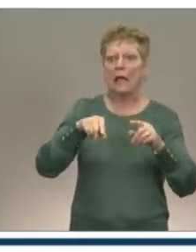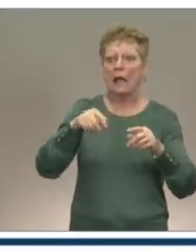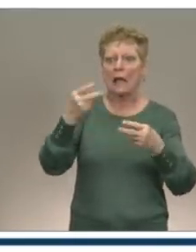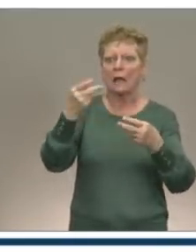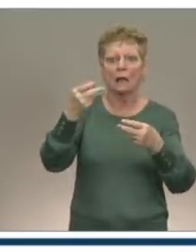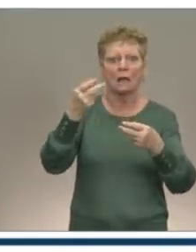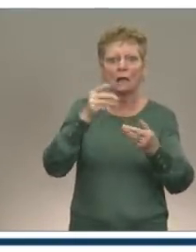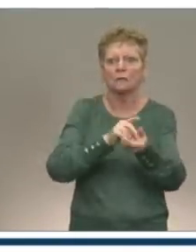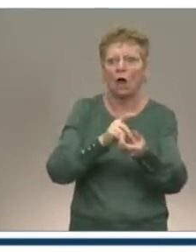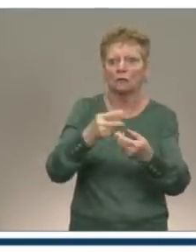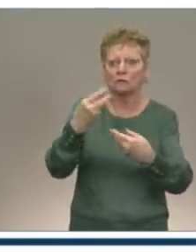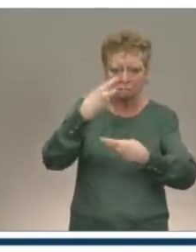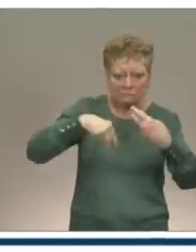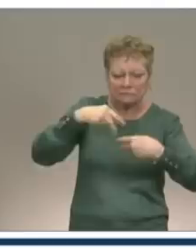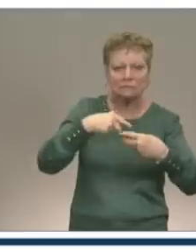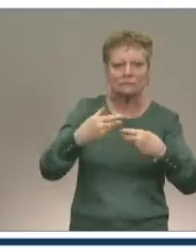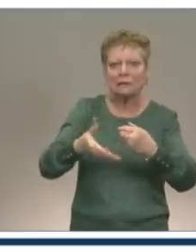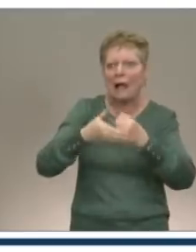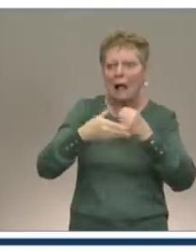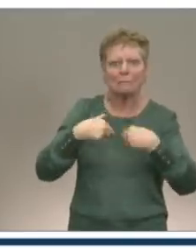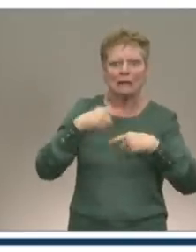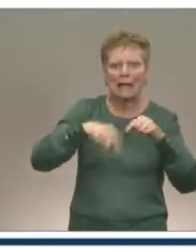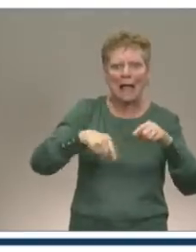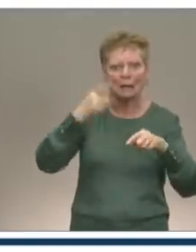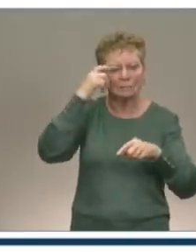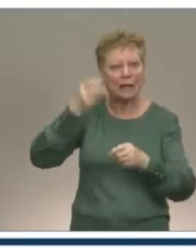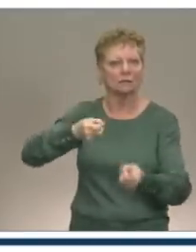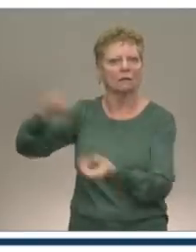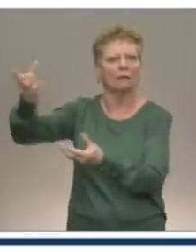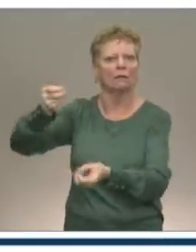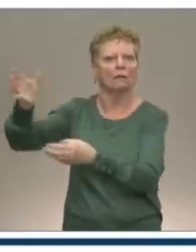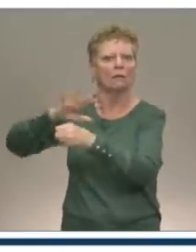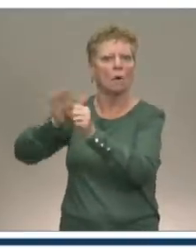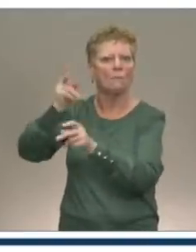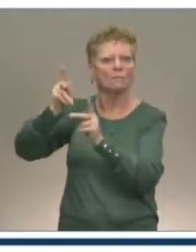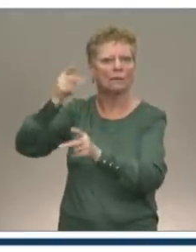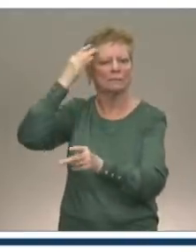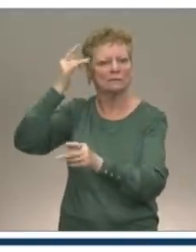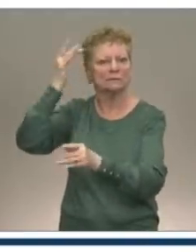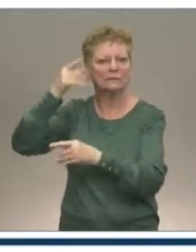it around and say what are the impacts on all of us by people who choose not to be vaccinated